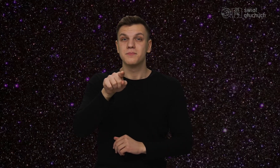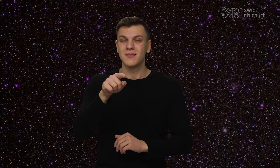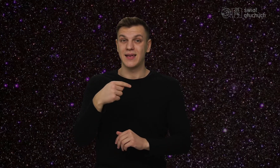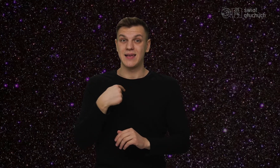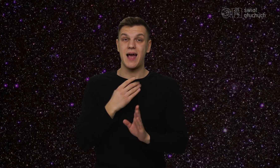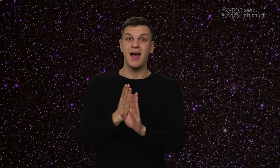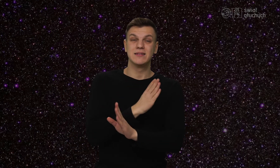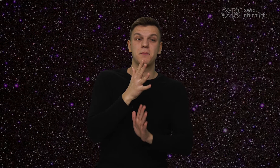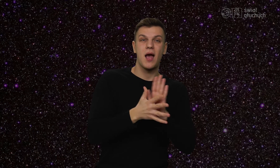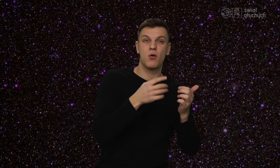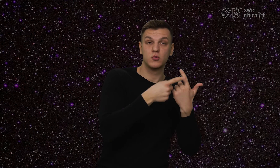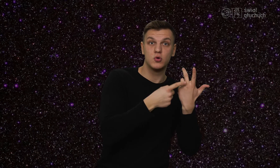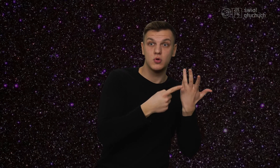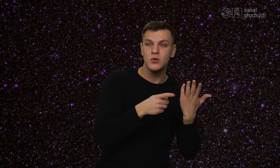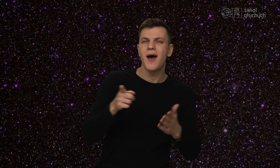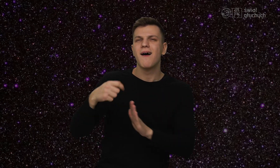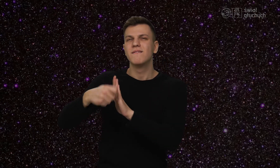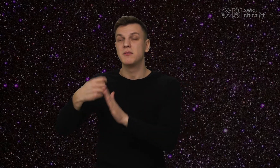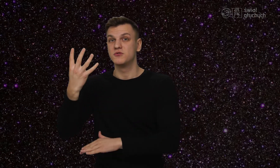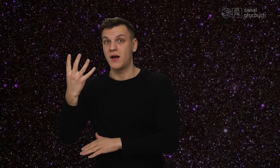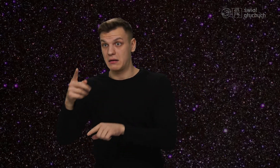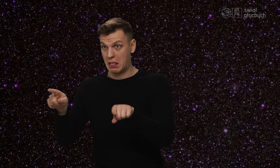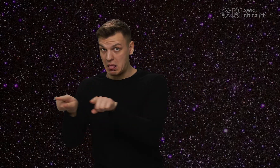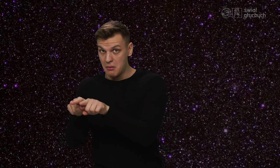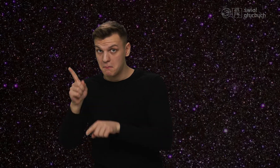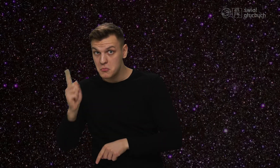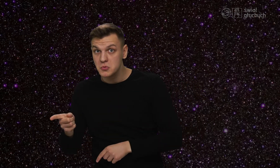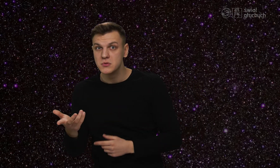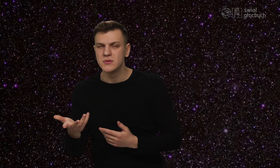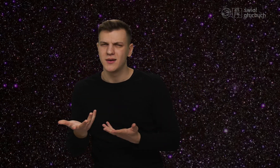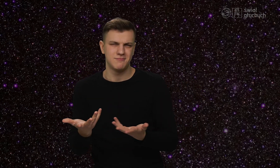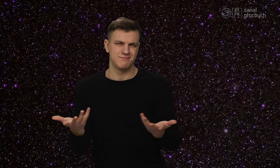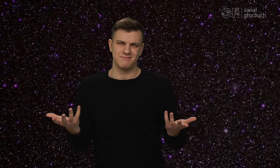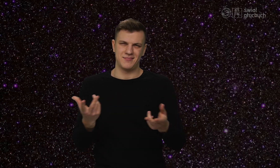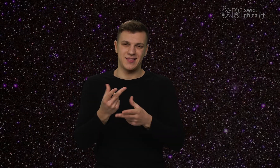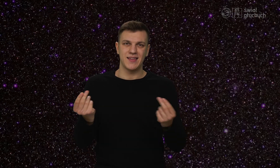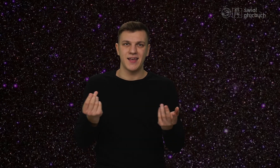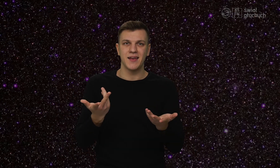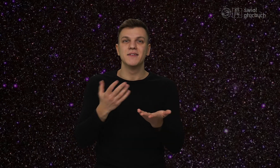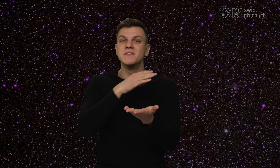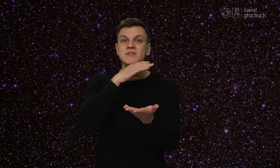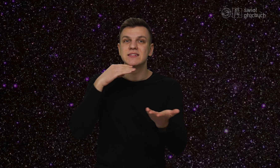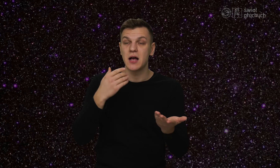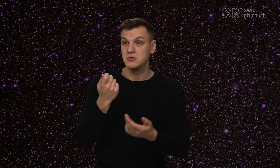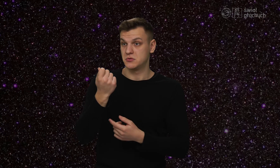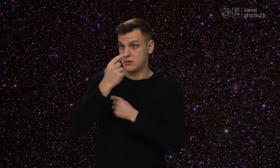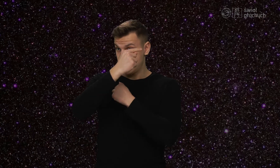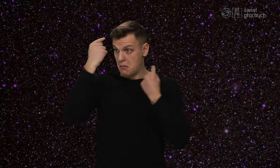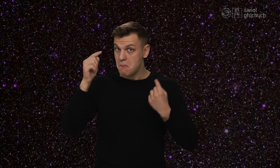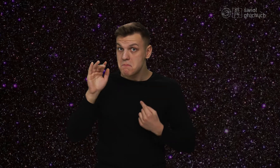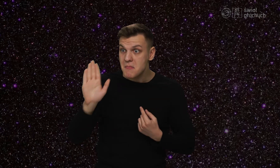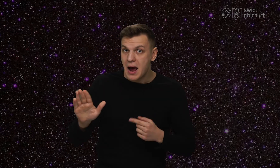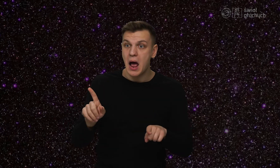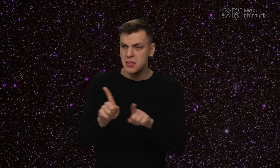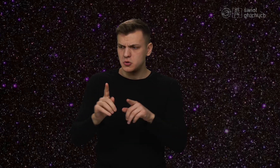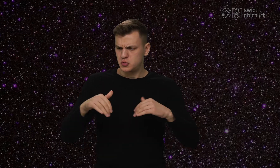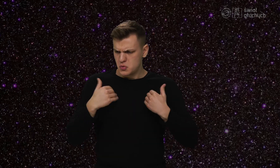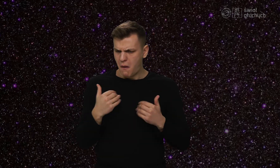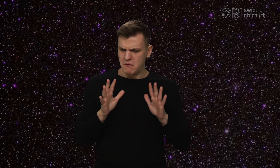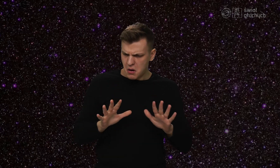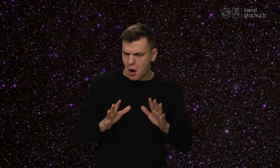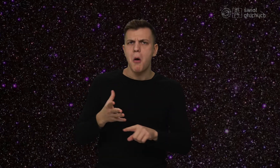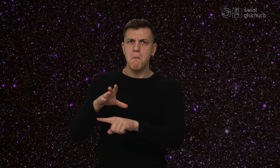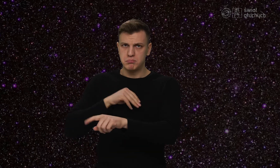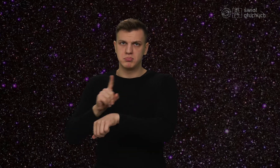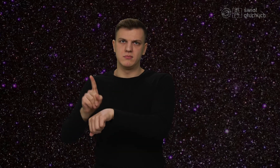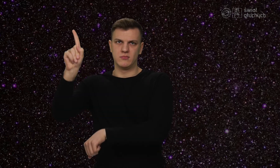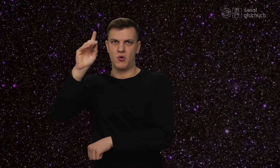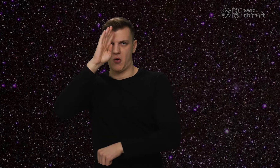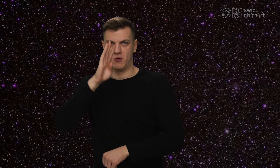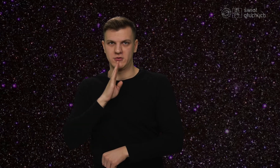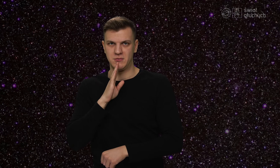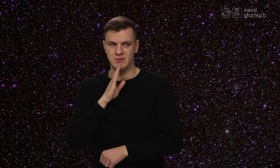that it is enough to have a lot of money and health,